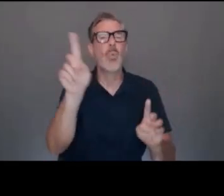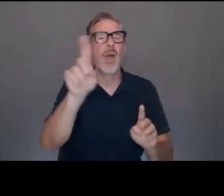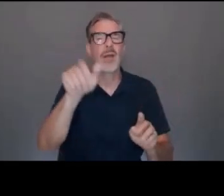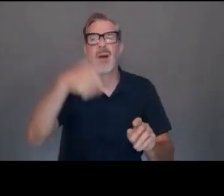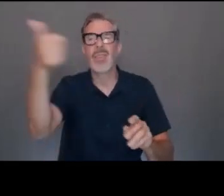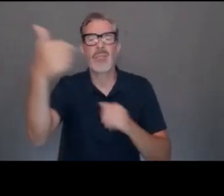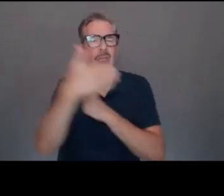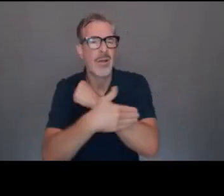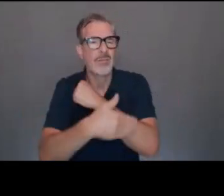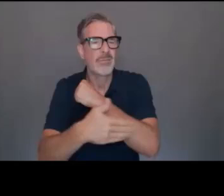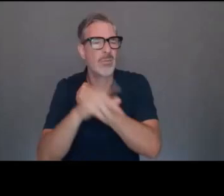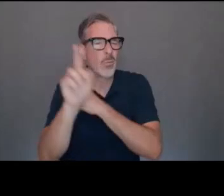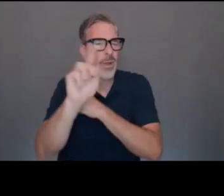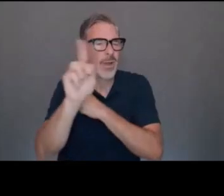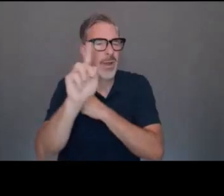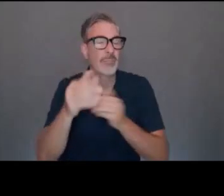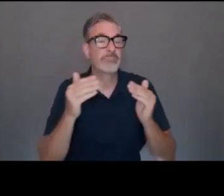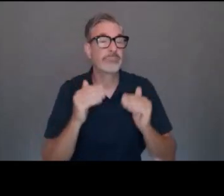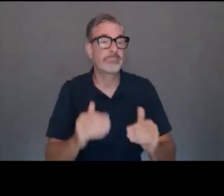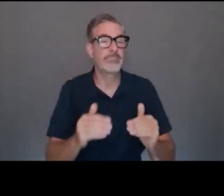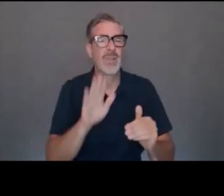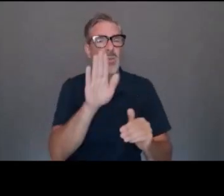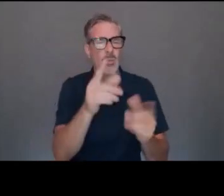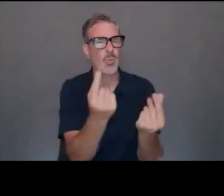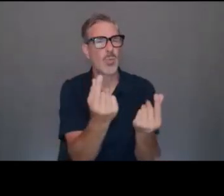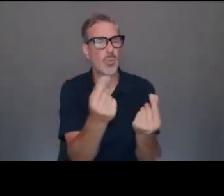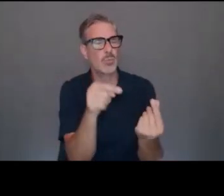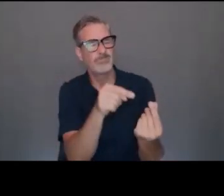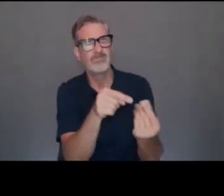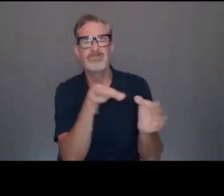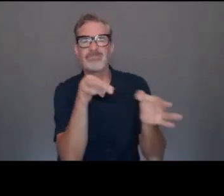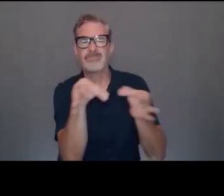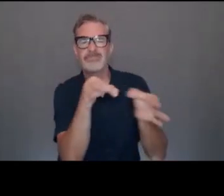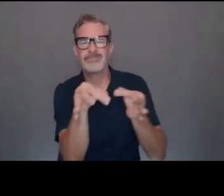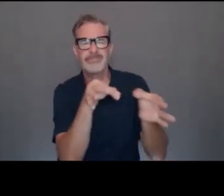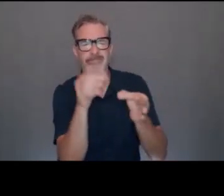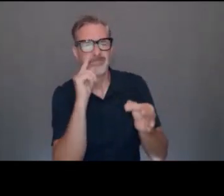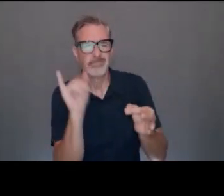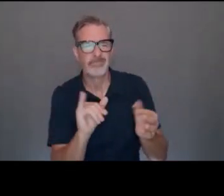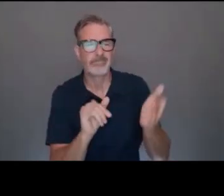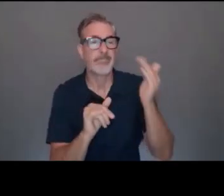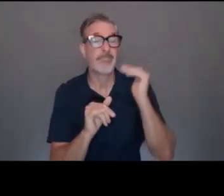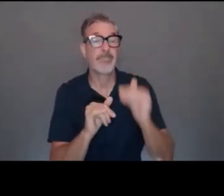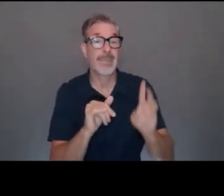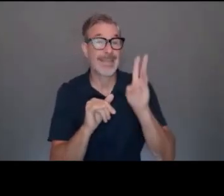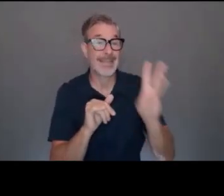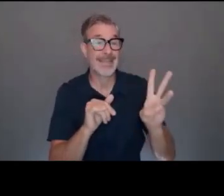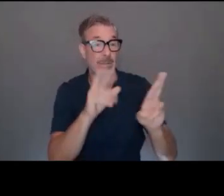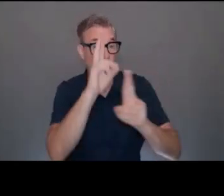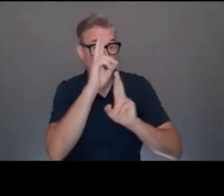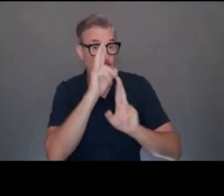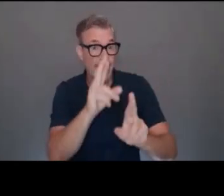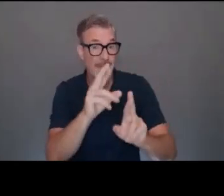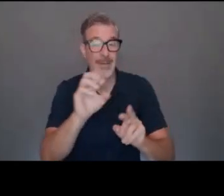Five, Activity Description. Six, Respectful and Ethical Cultural and Artistic Practices.